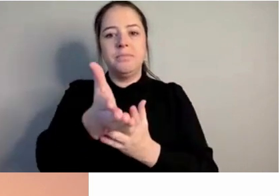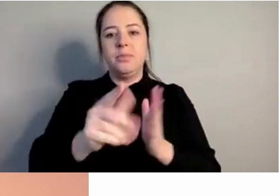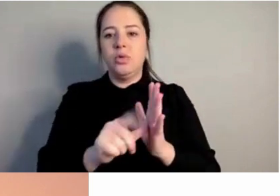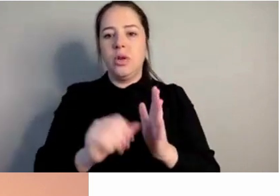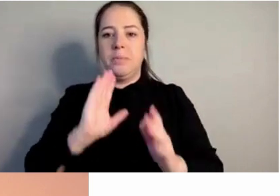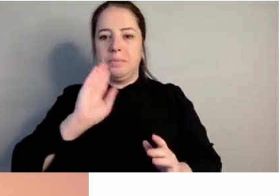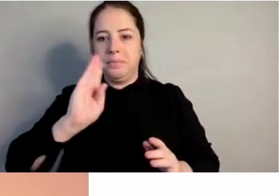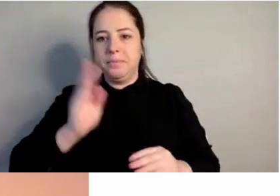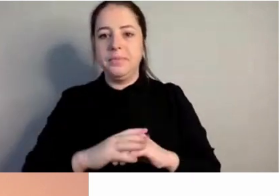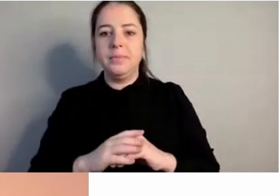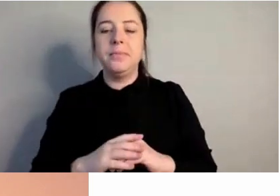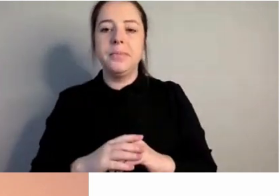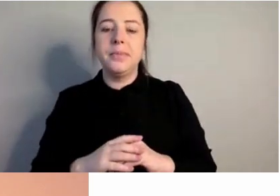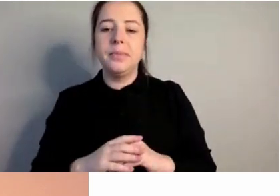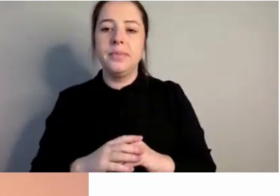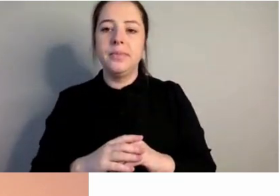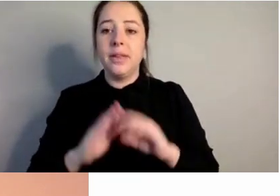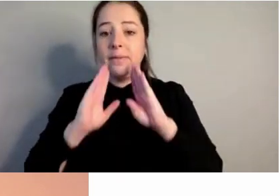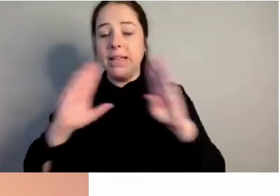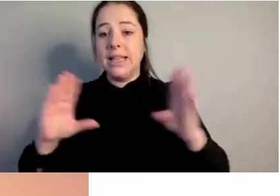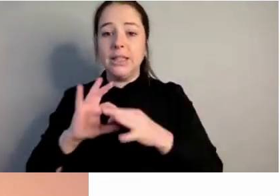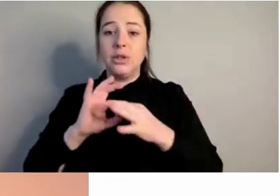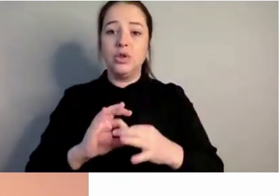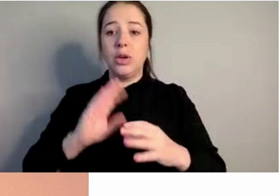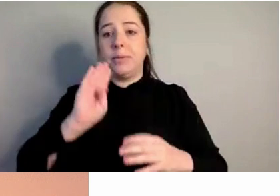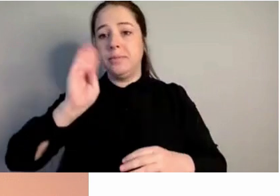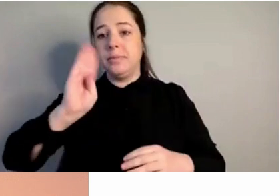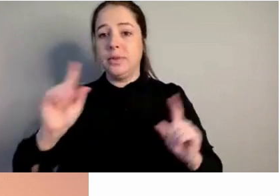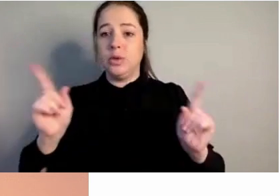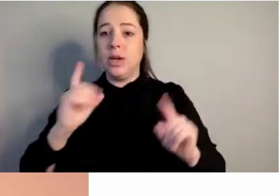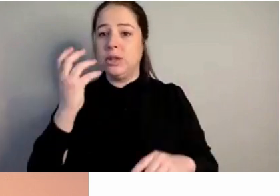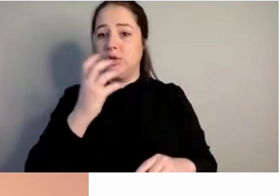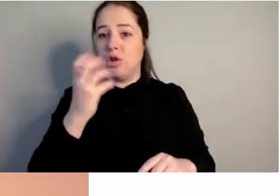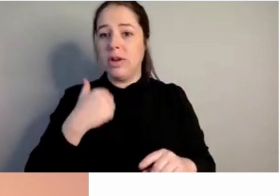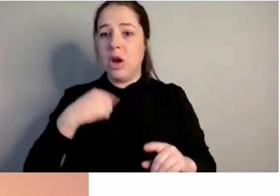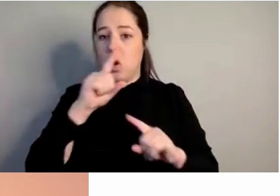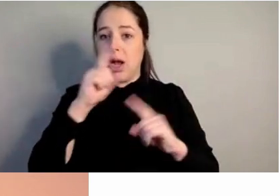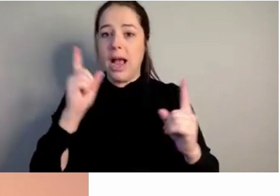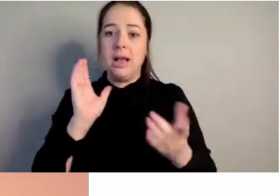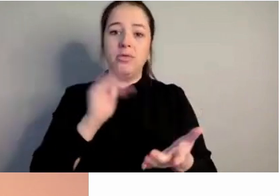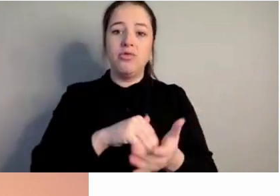It's fantastic to join you. As I say, I'm sorry that I'm not able to make it to South Australia today.